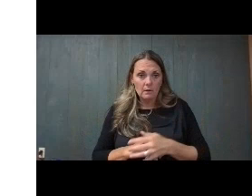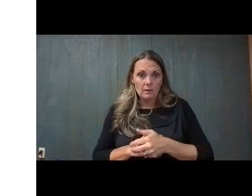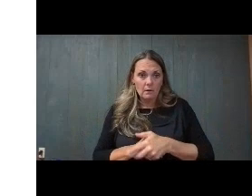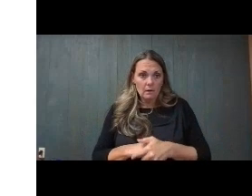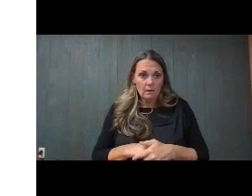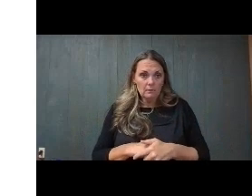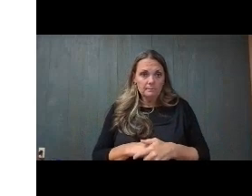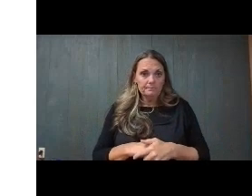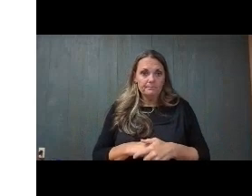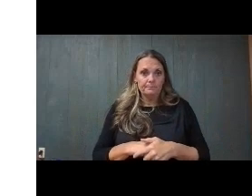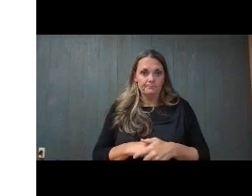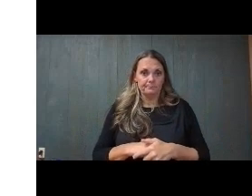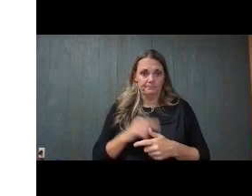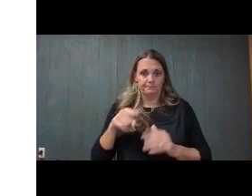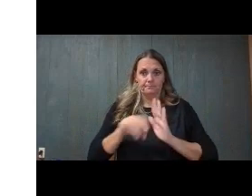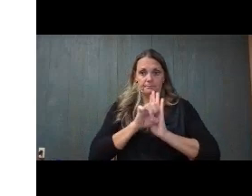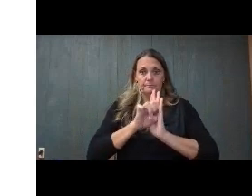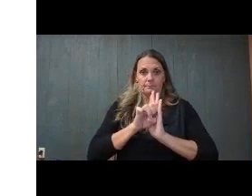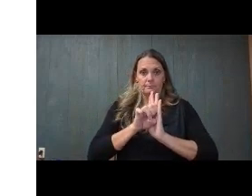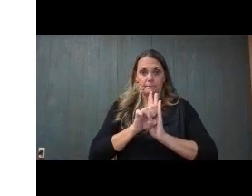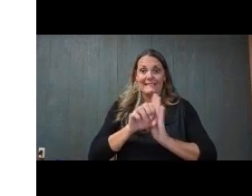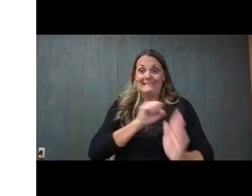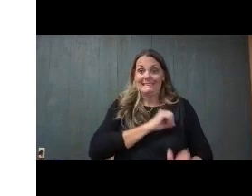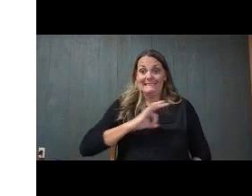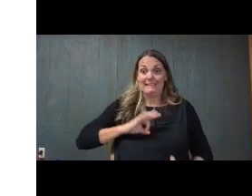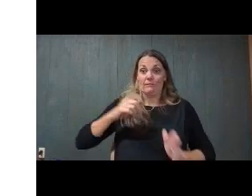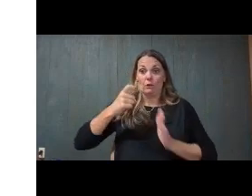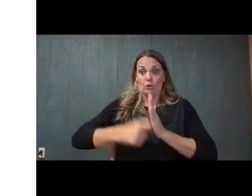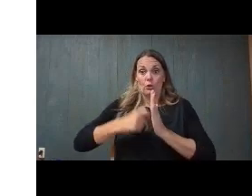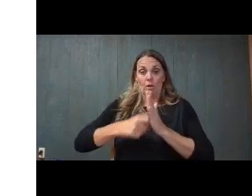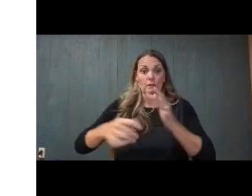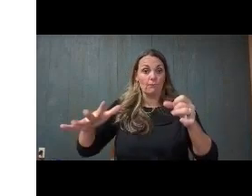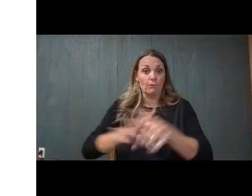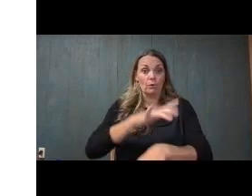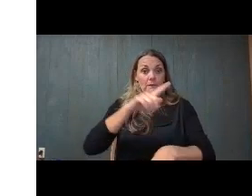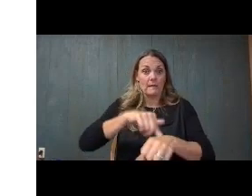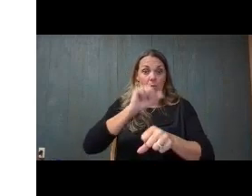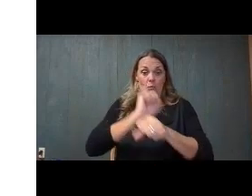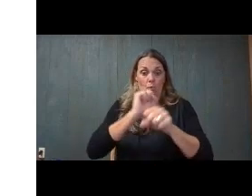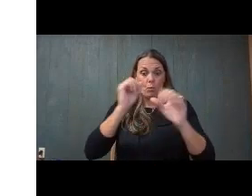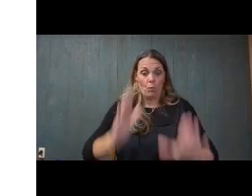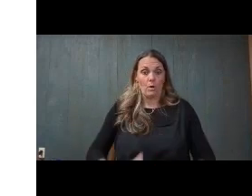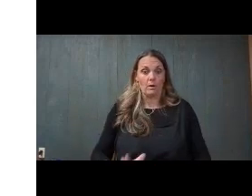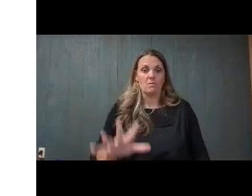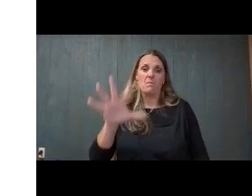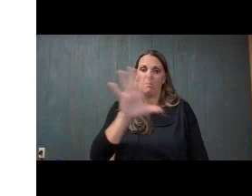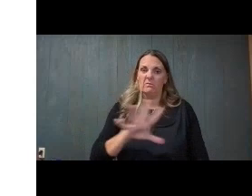In this example, for staffing cost, each full time employee is making $50,000 per year.